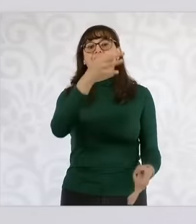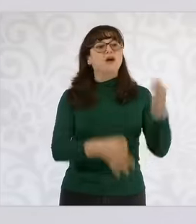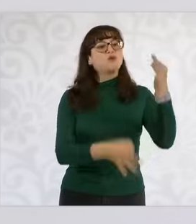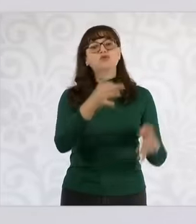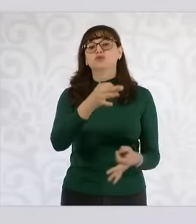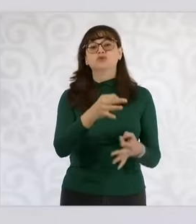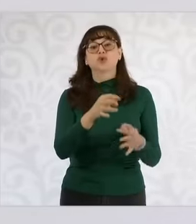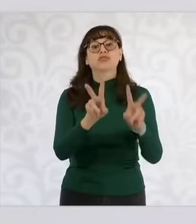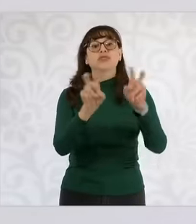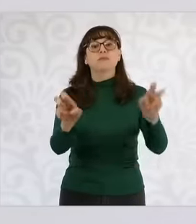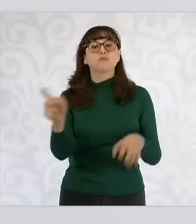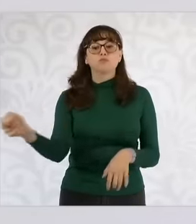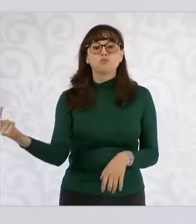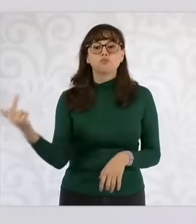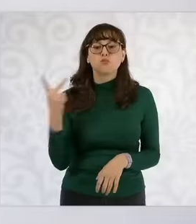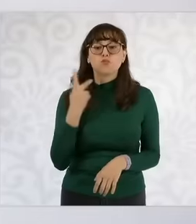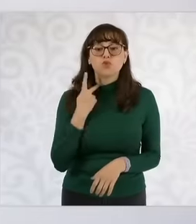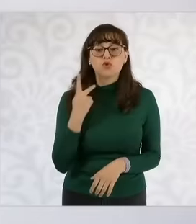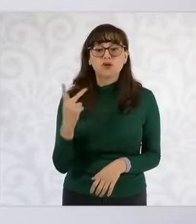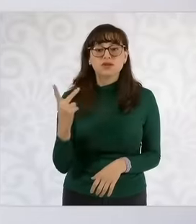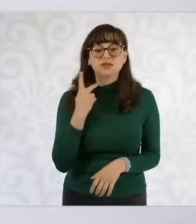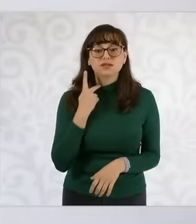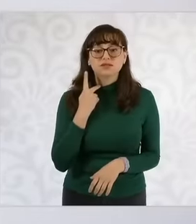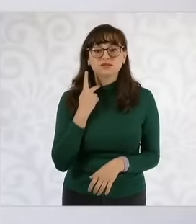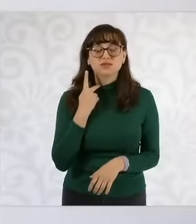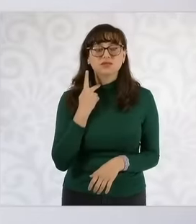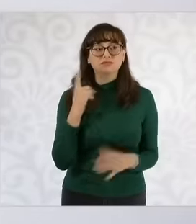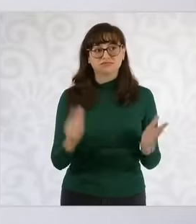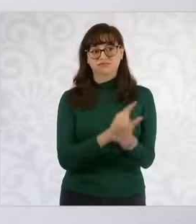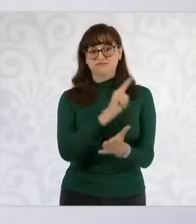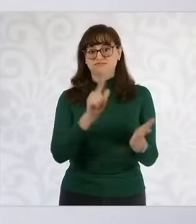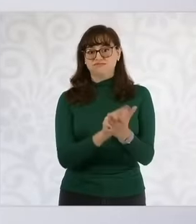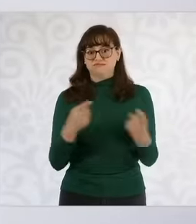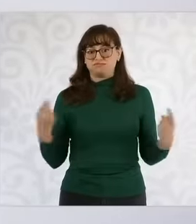with the laws or the constitution,